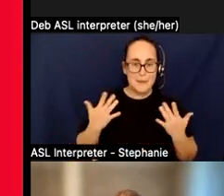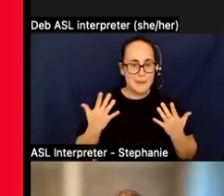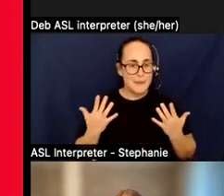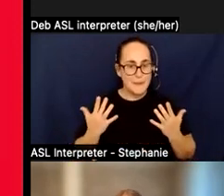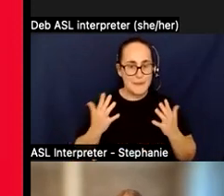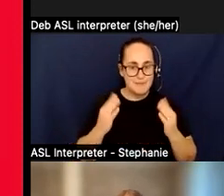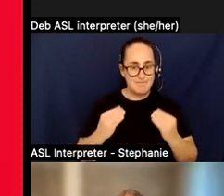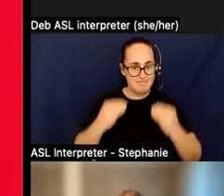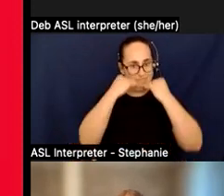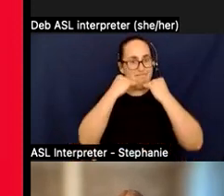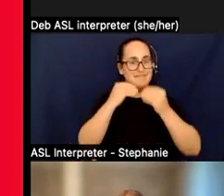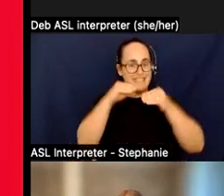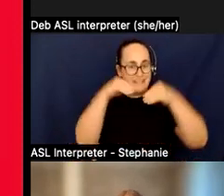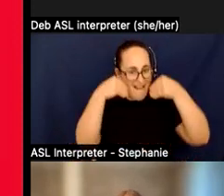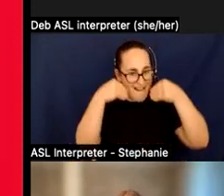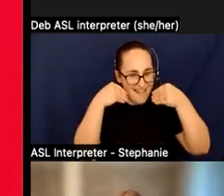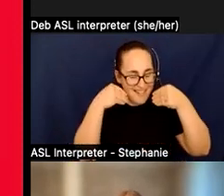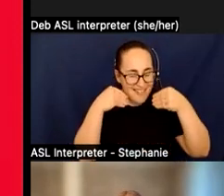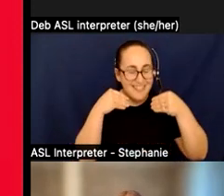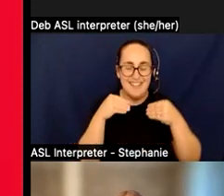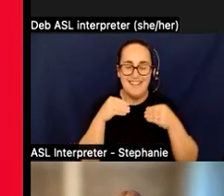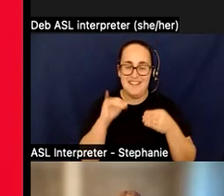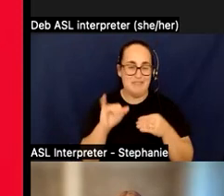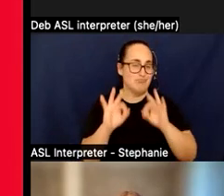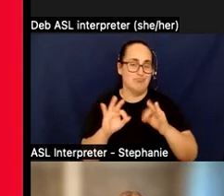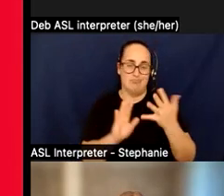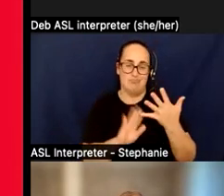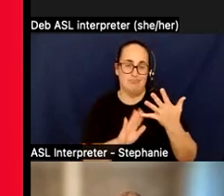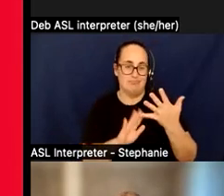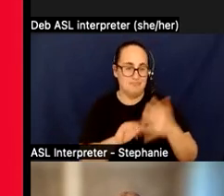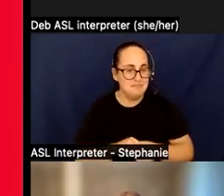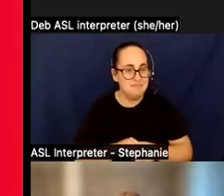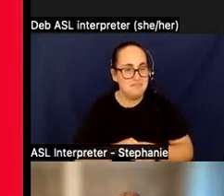that's also a great way to go about this.